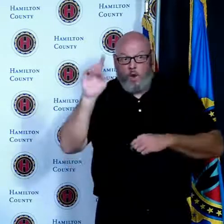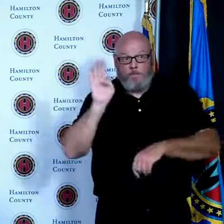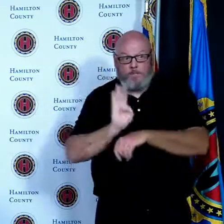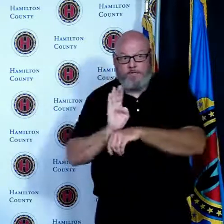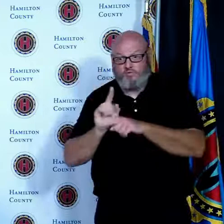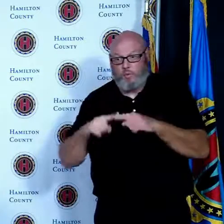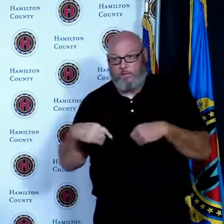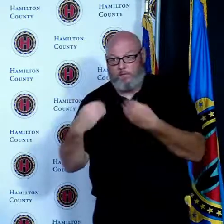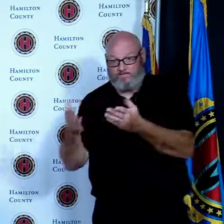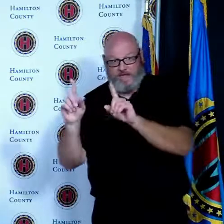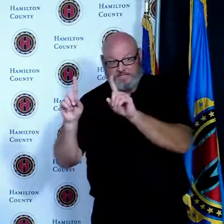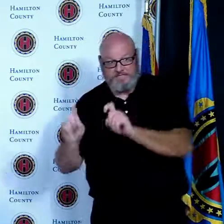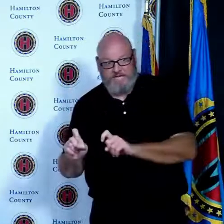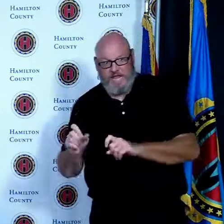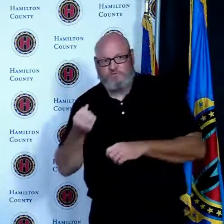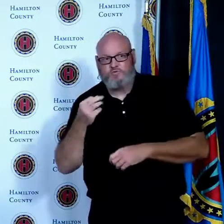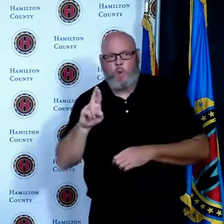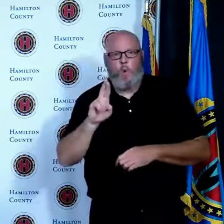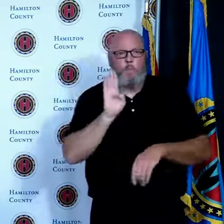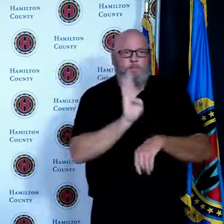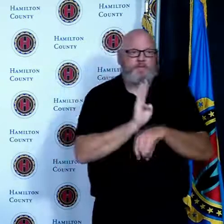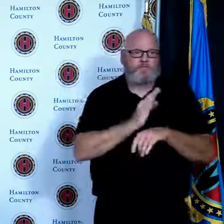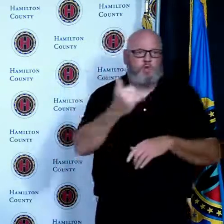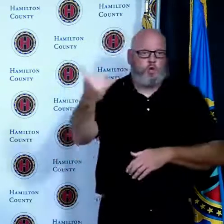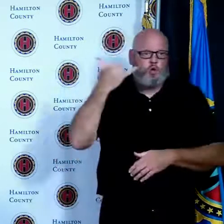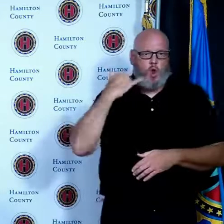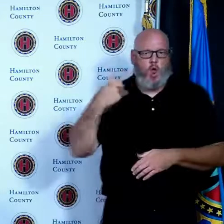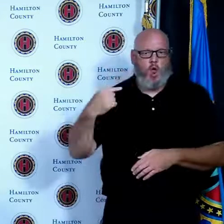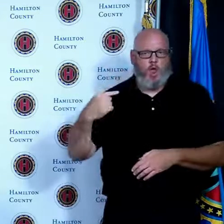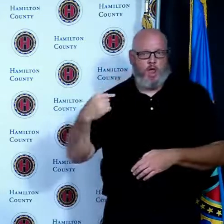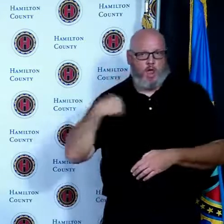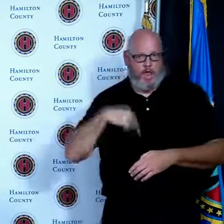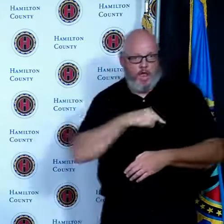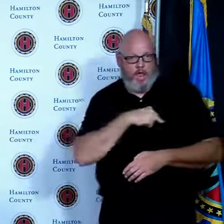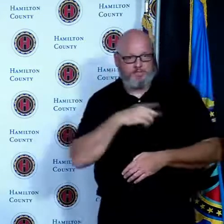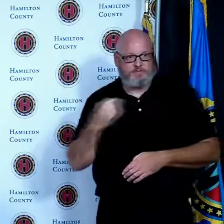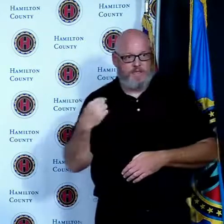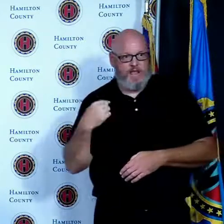an on we have a congregate setting and and we need you to come in and test